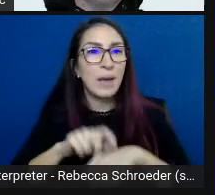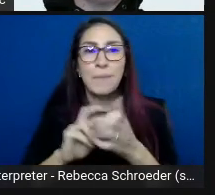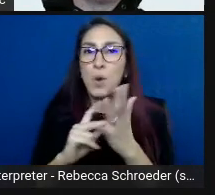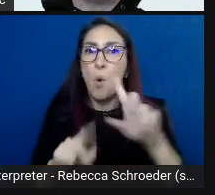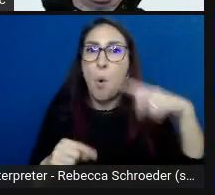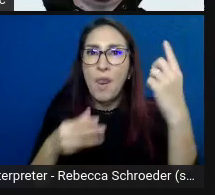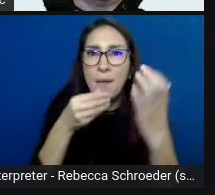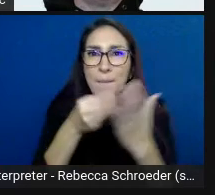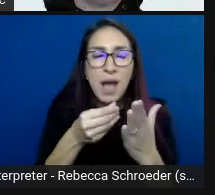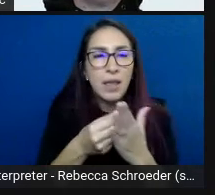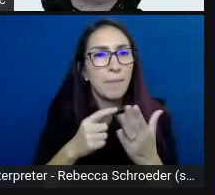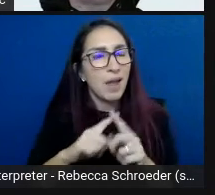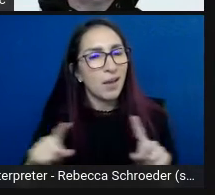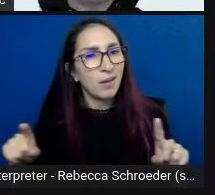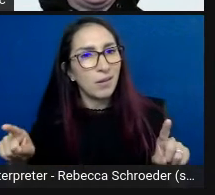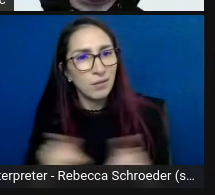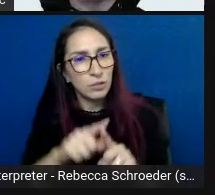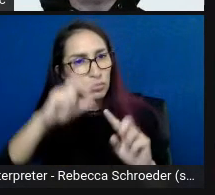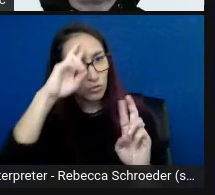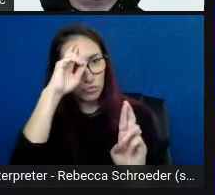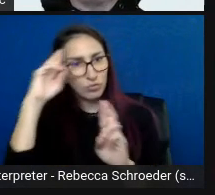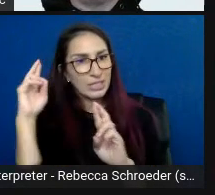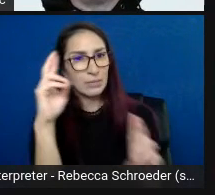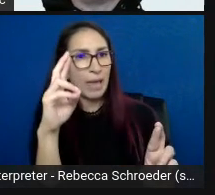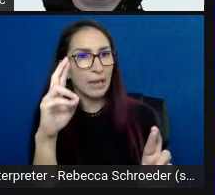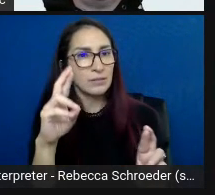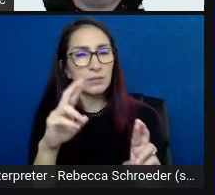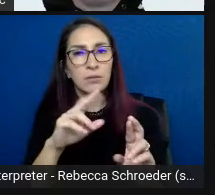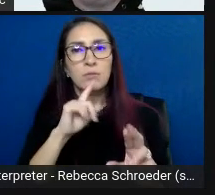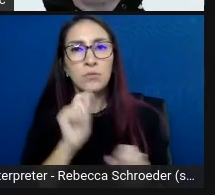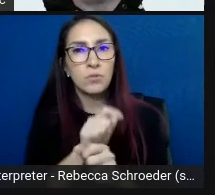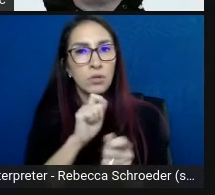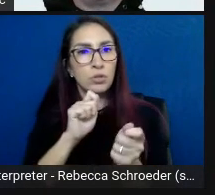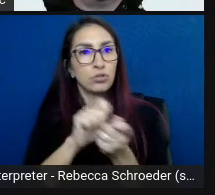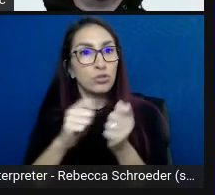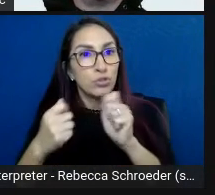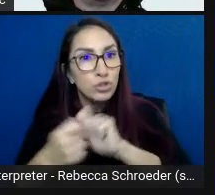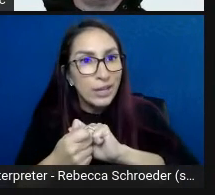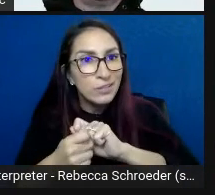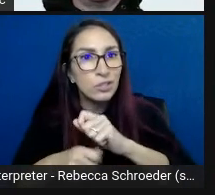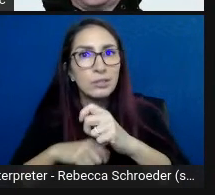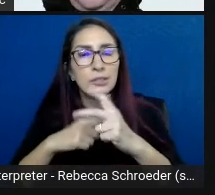with respect, pay with actual changes, pay with listening to us.